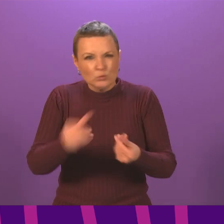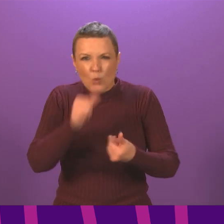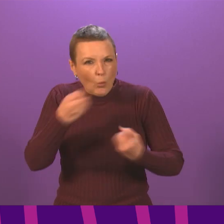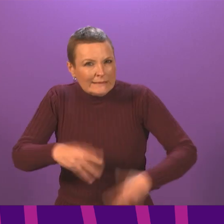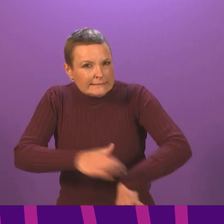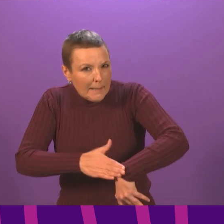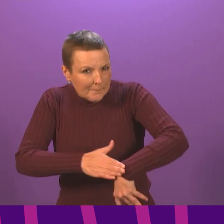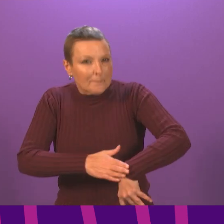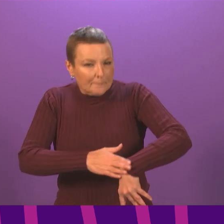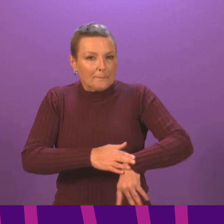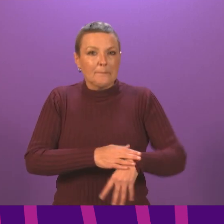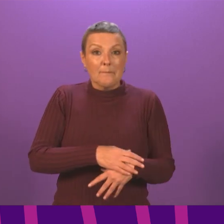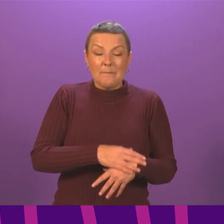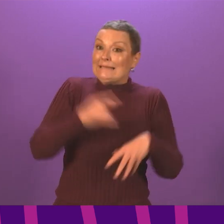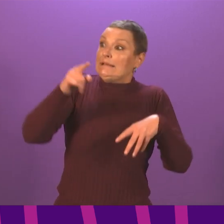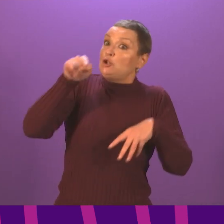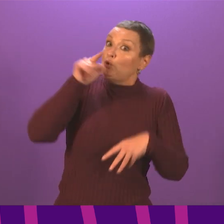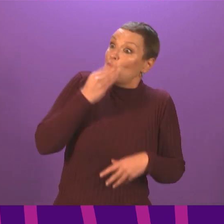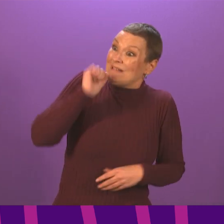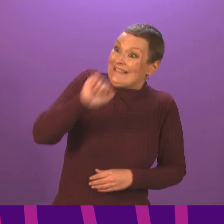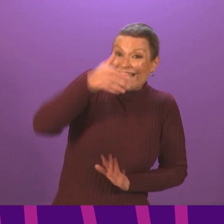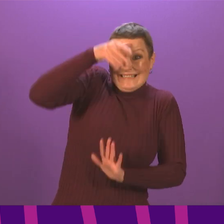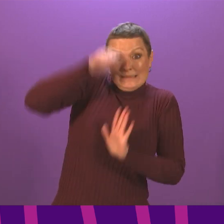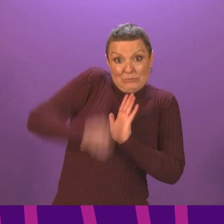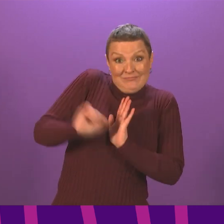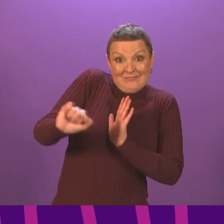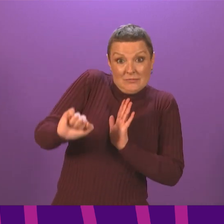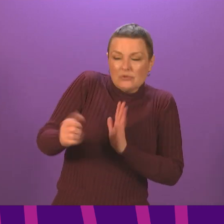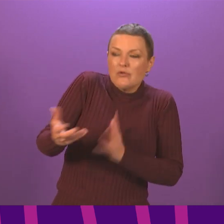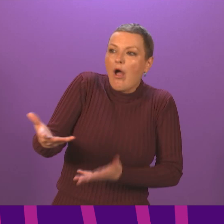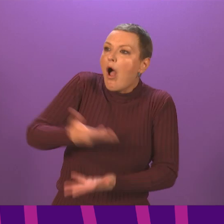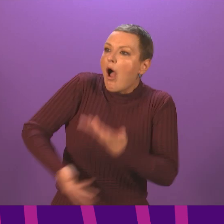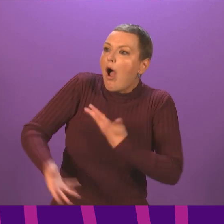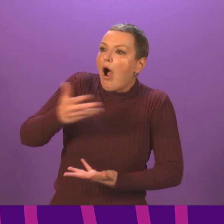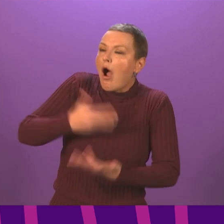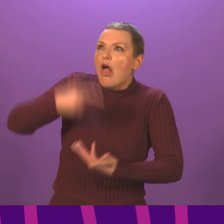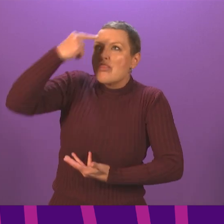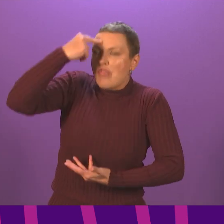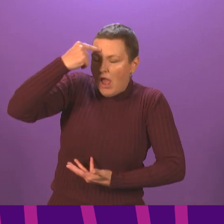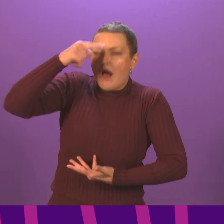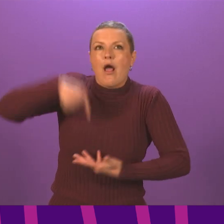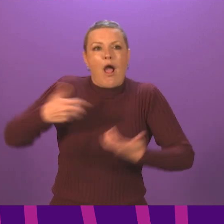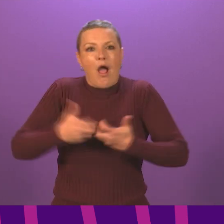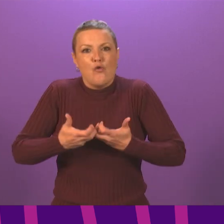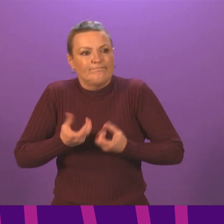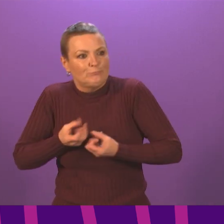smooth. We will then use those homes’ experience to roll out the approach to colleagues who